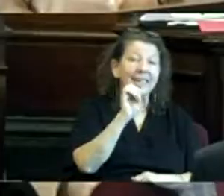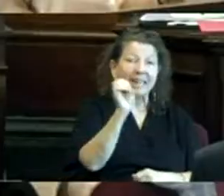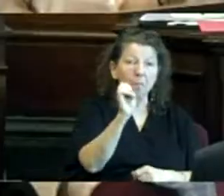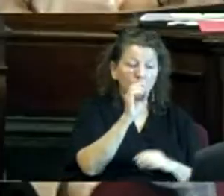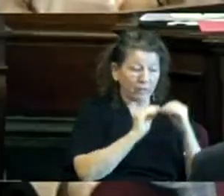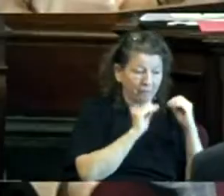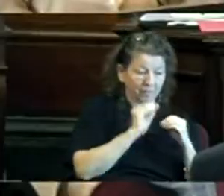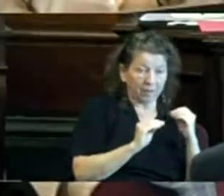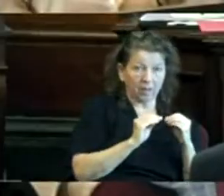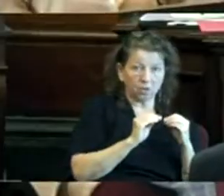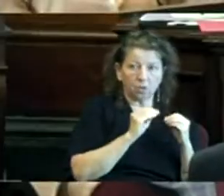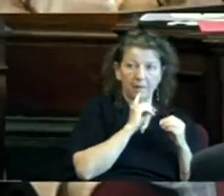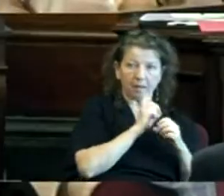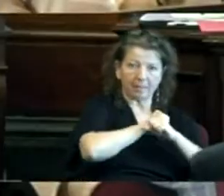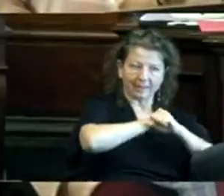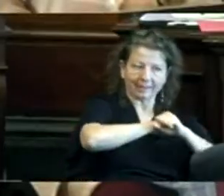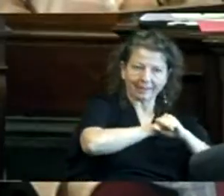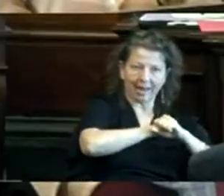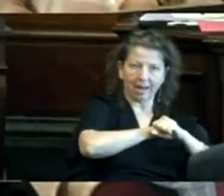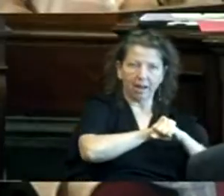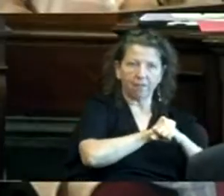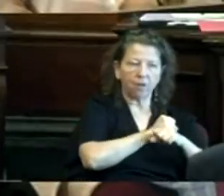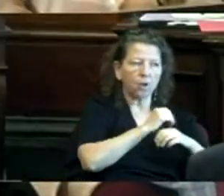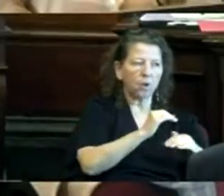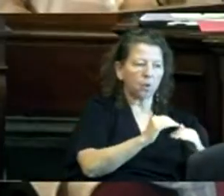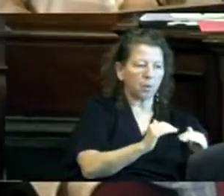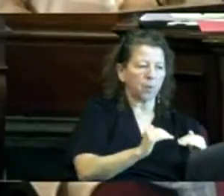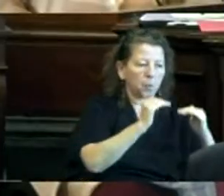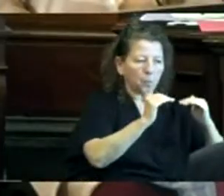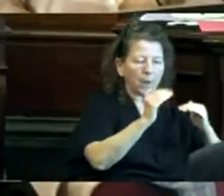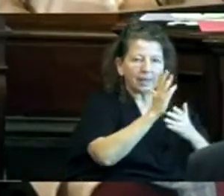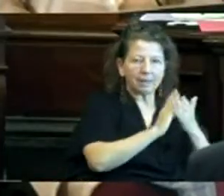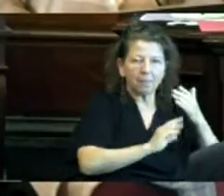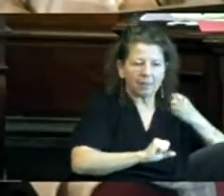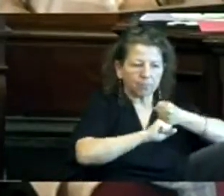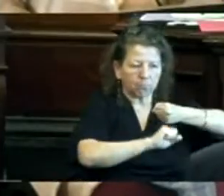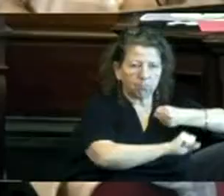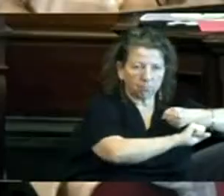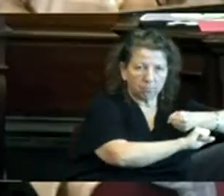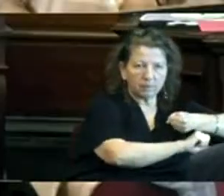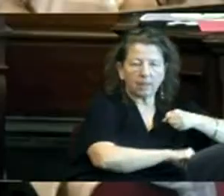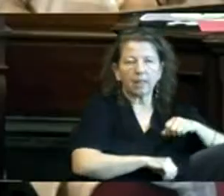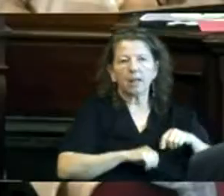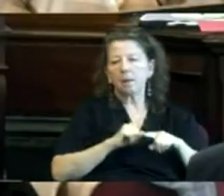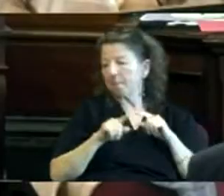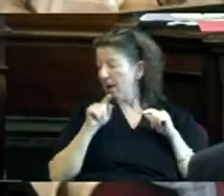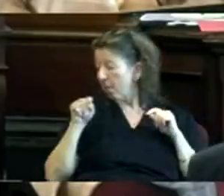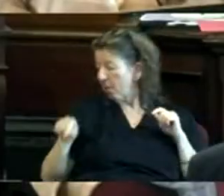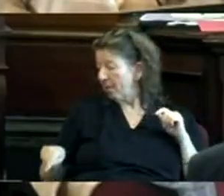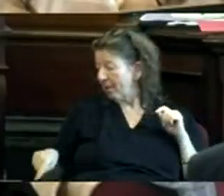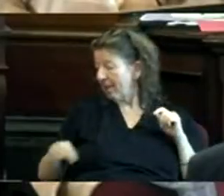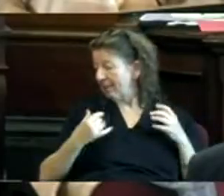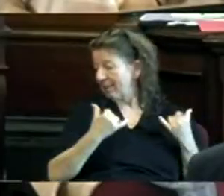whole building. We have done some emergency repairs already to make sure that it was safe,